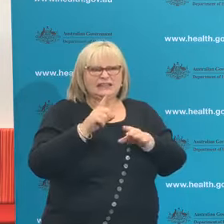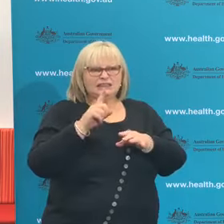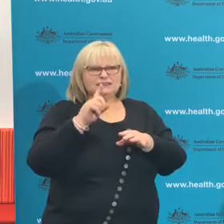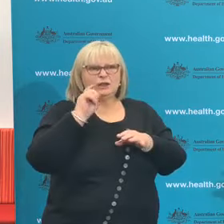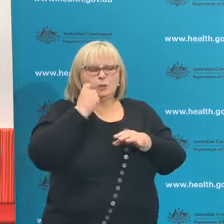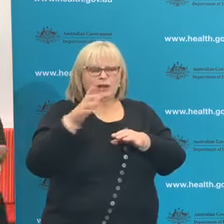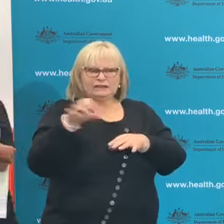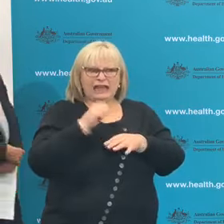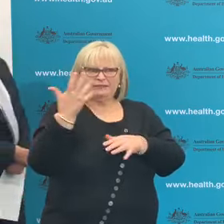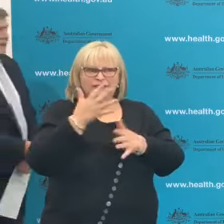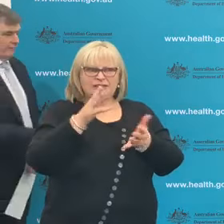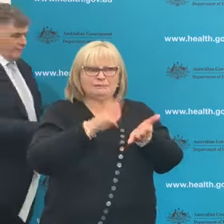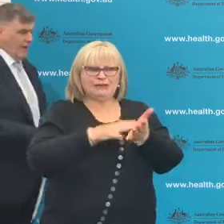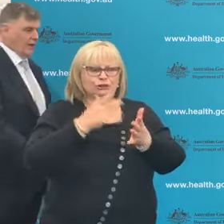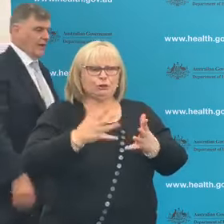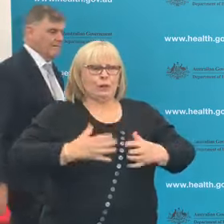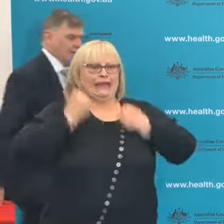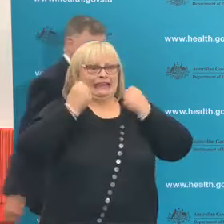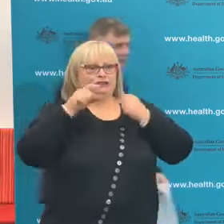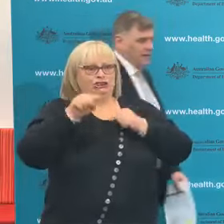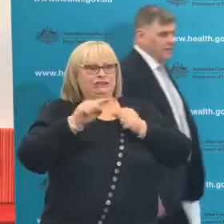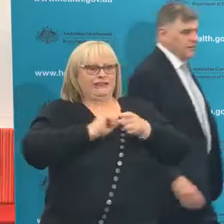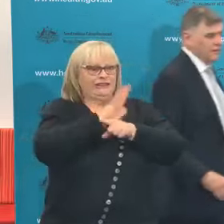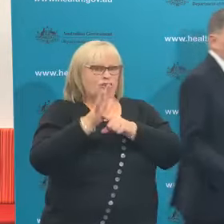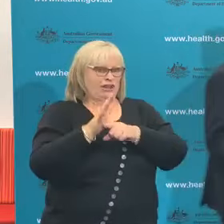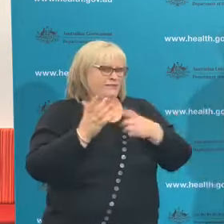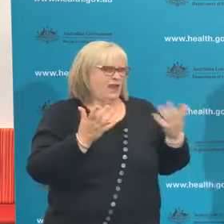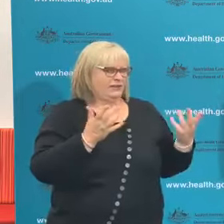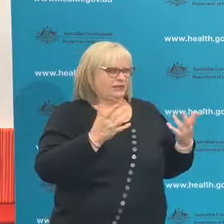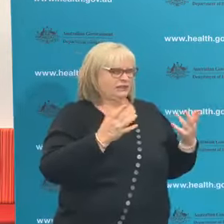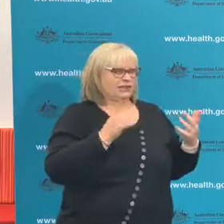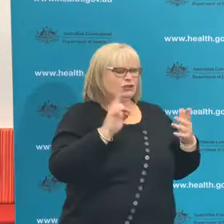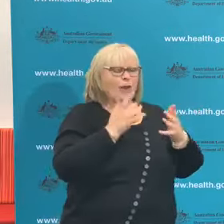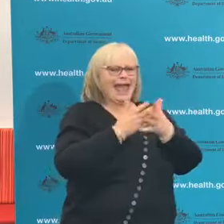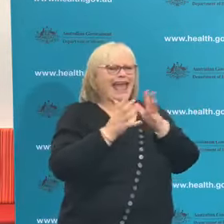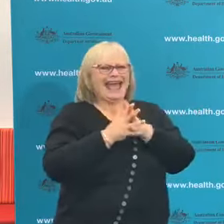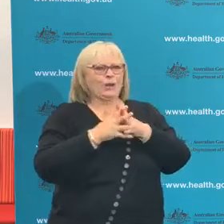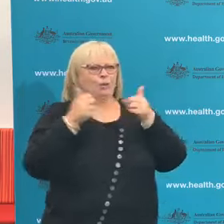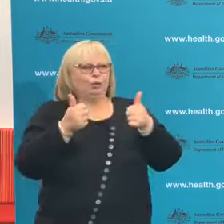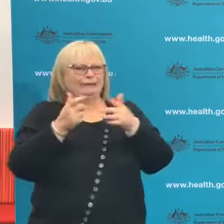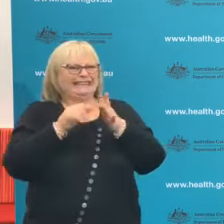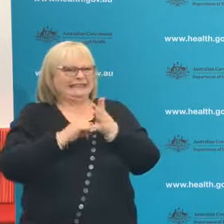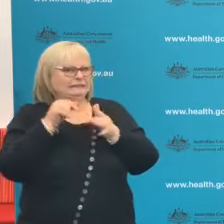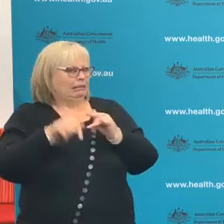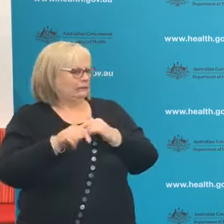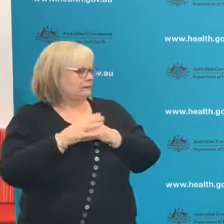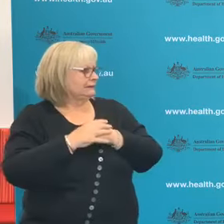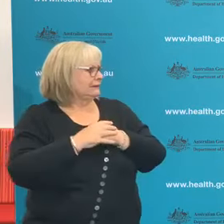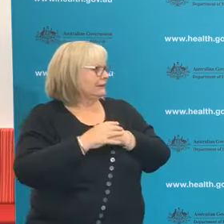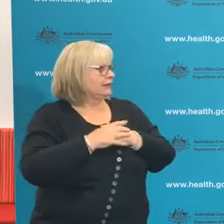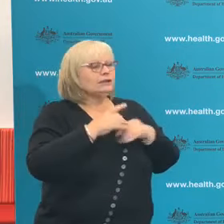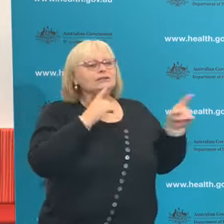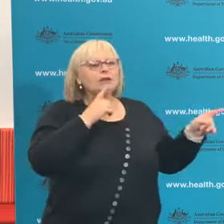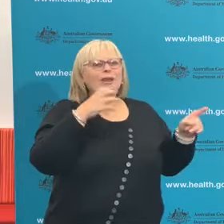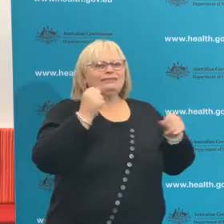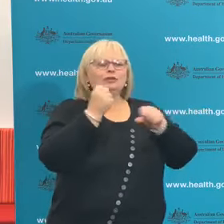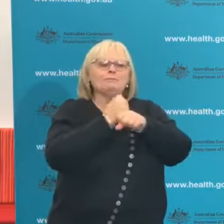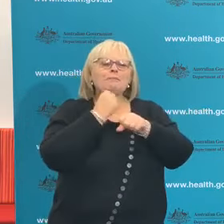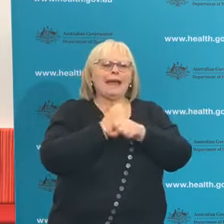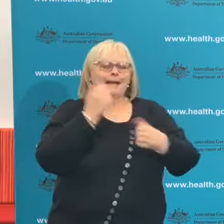Actually I might refer to Professor Murphy. So, you have to make a balanced assessment on that.